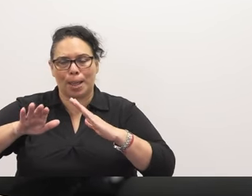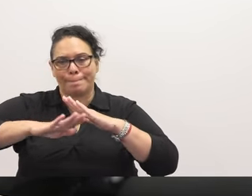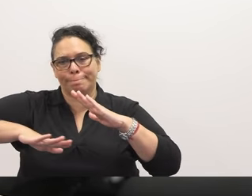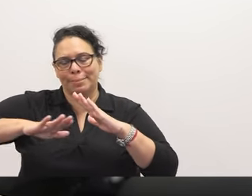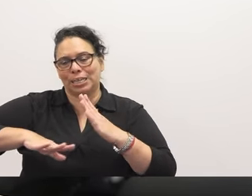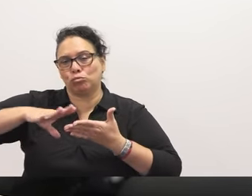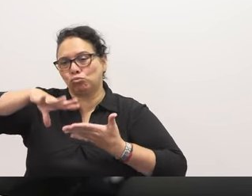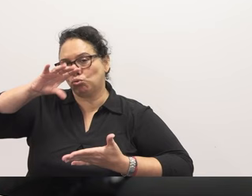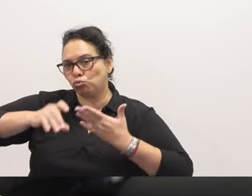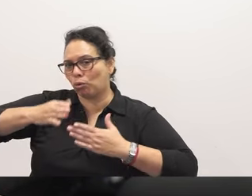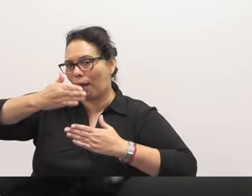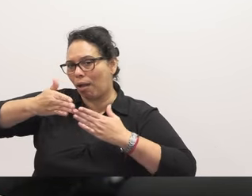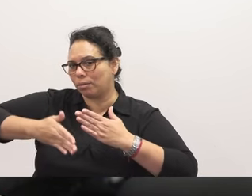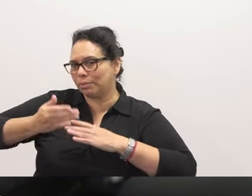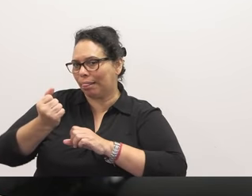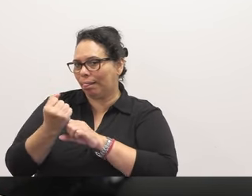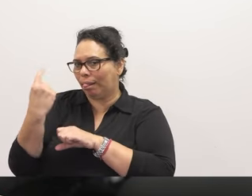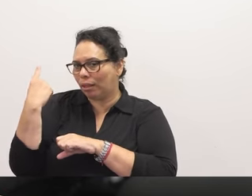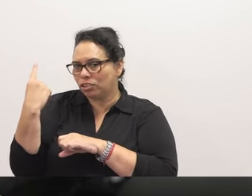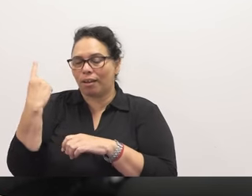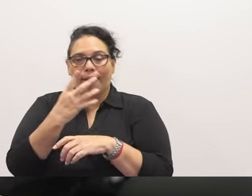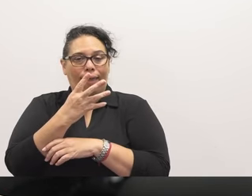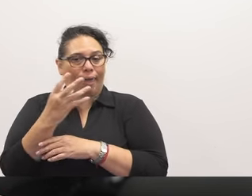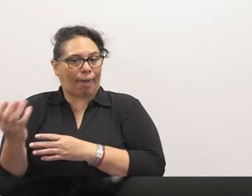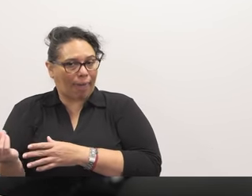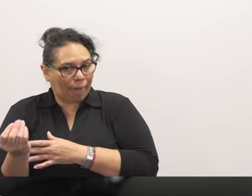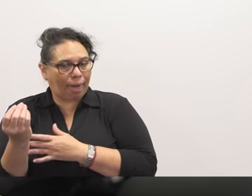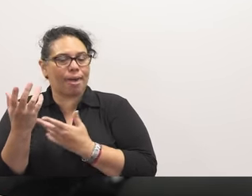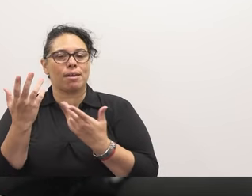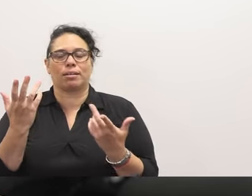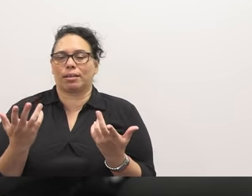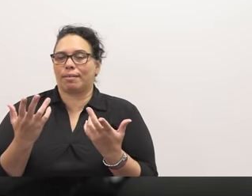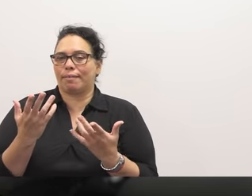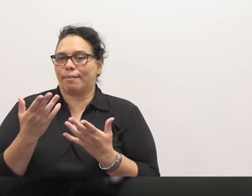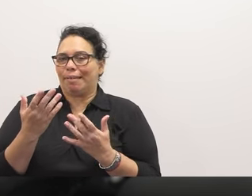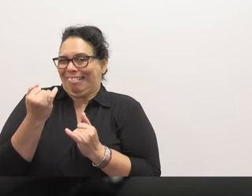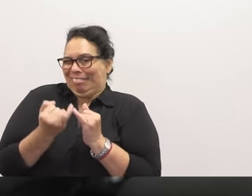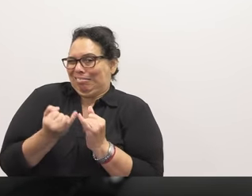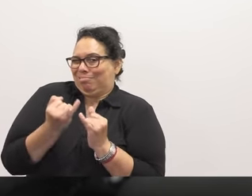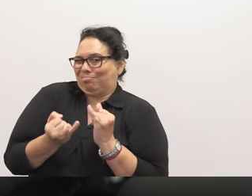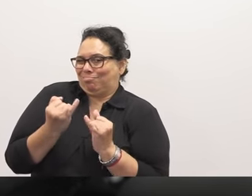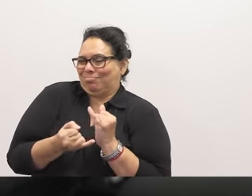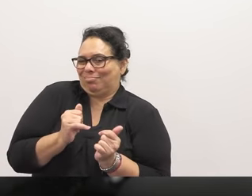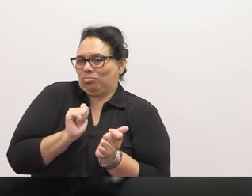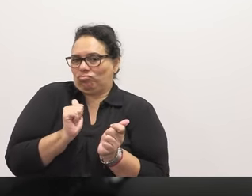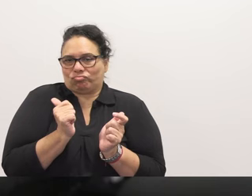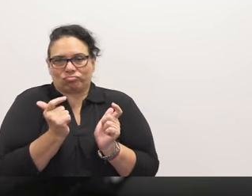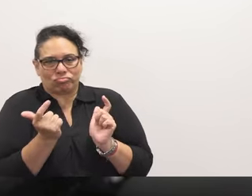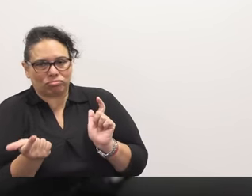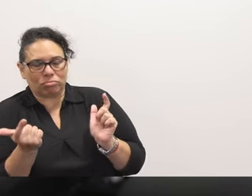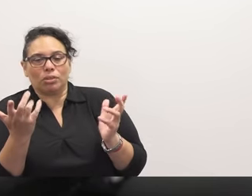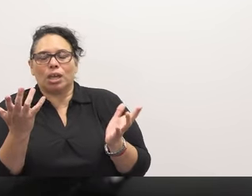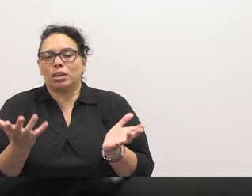from last year. And to head into the last element of the transition to student outcome focus governance.